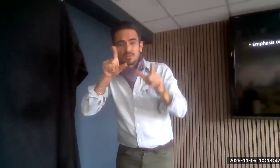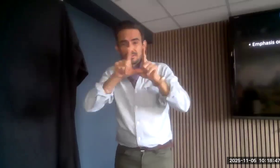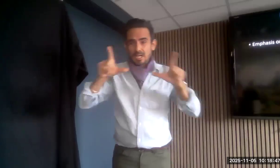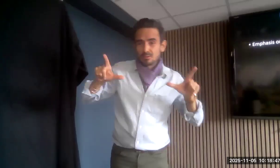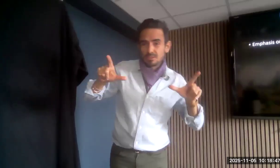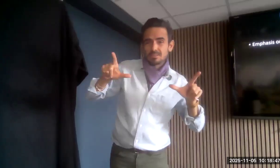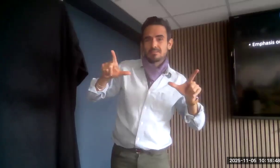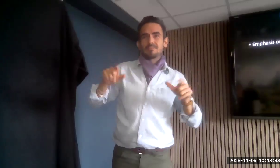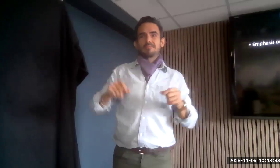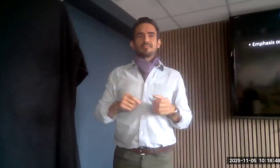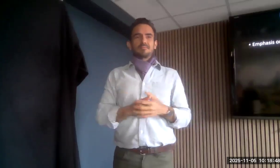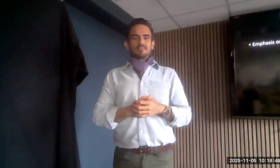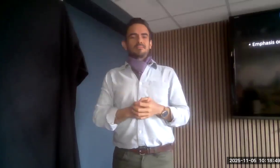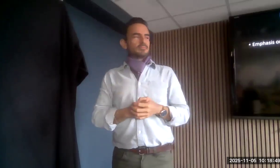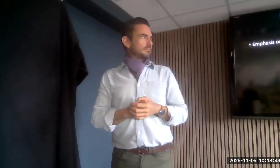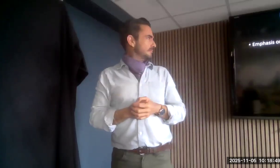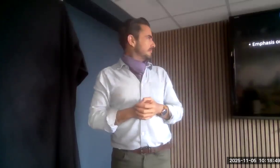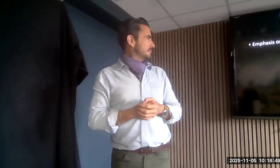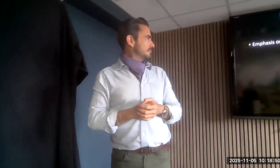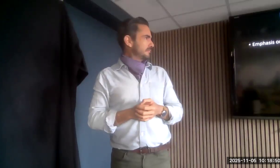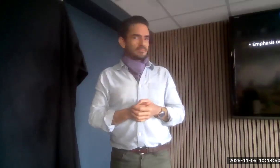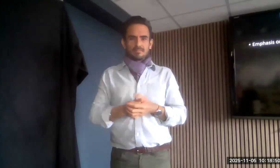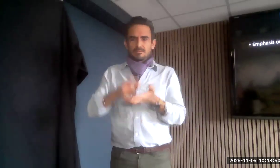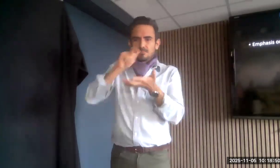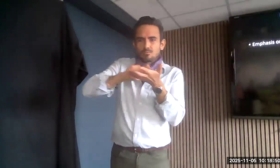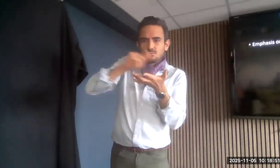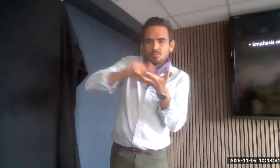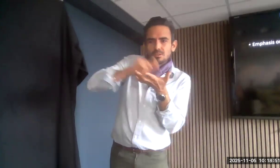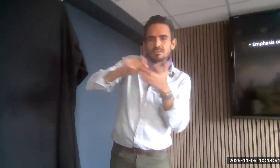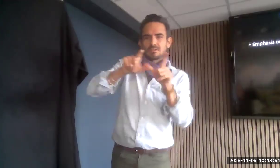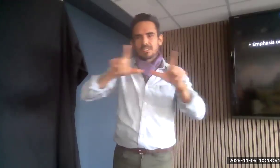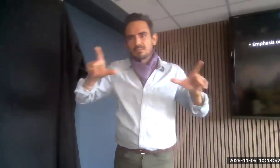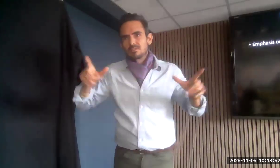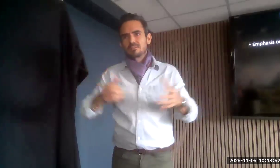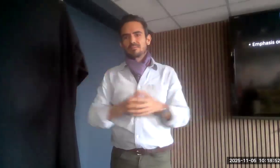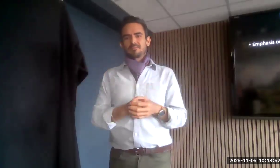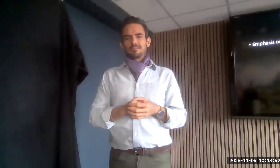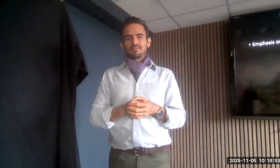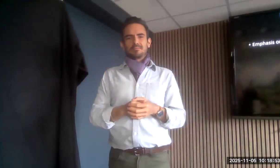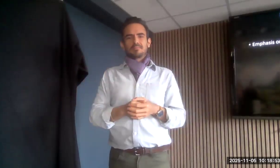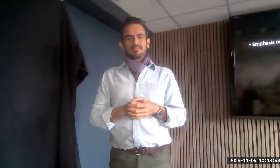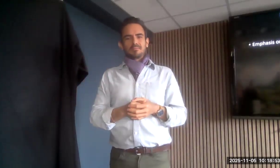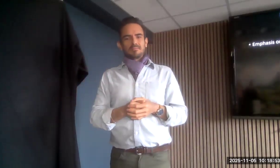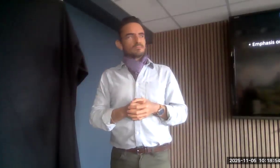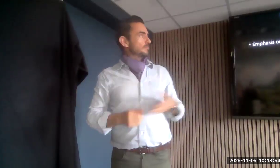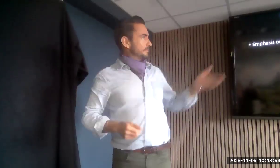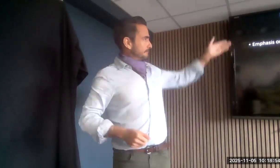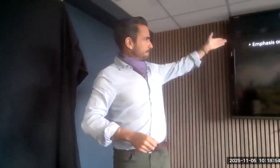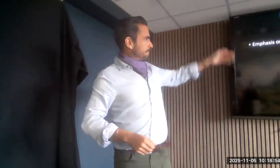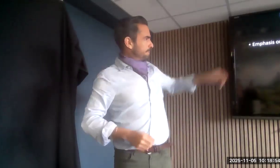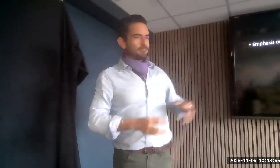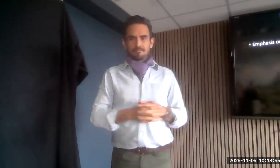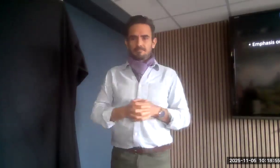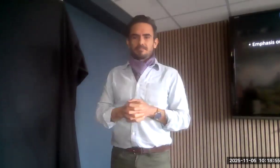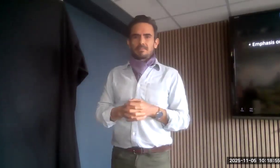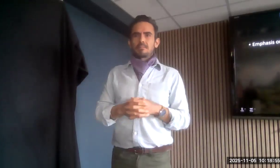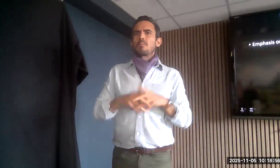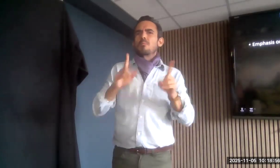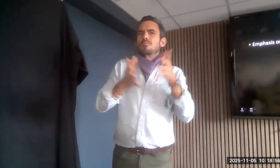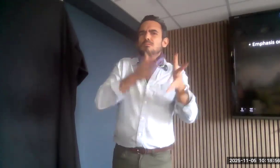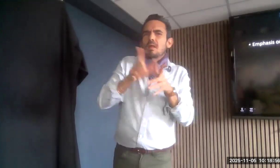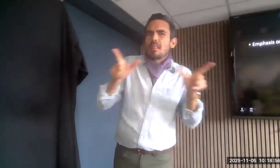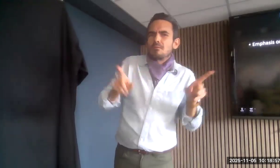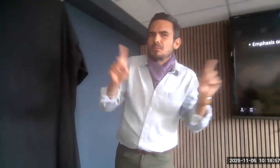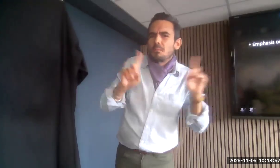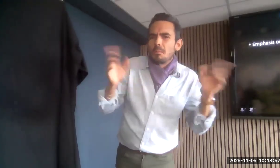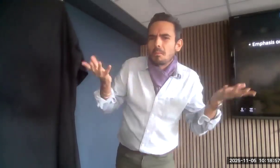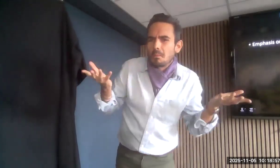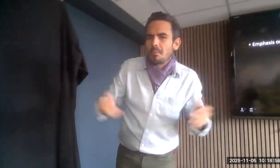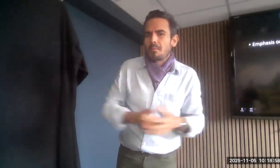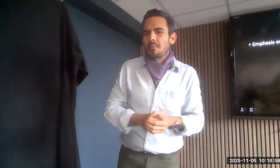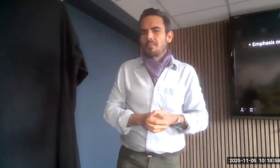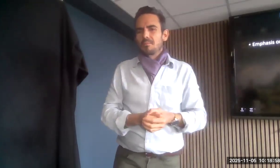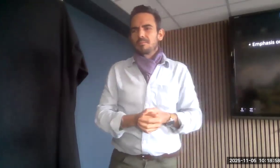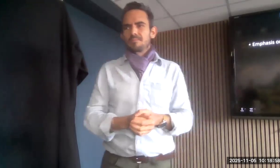Previously all research was focused on spoken languages based, largely on written records.